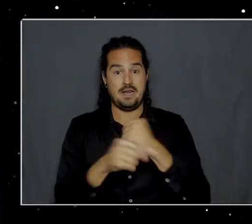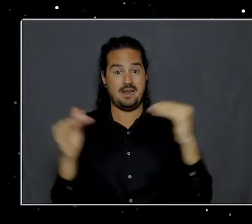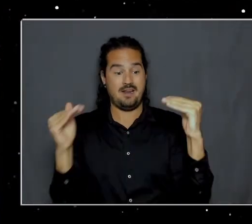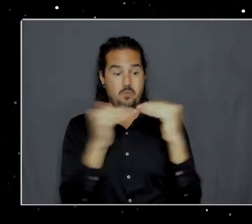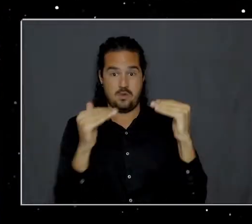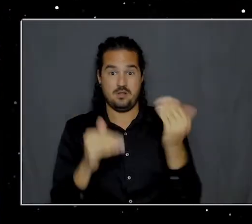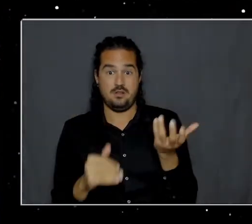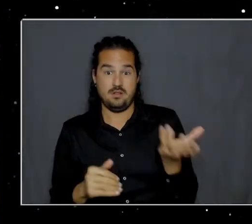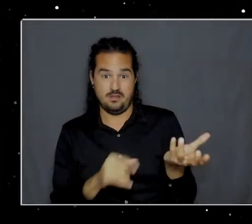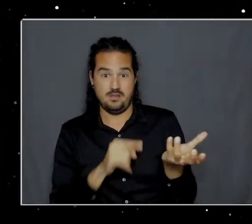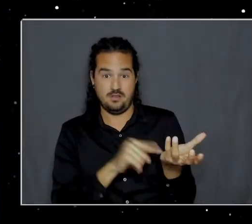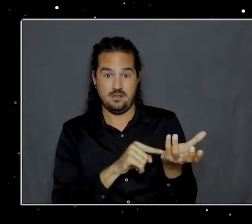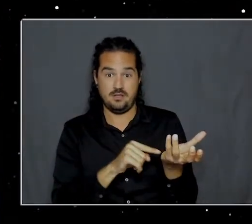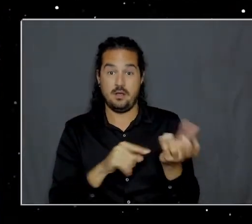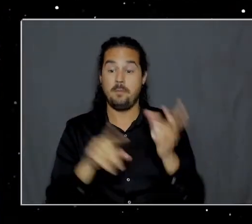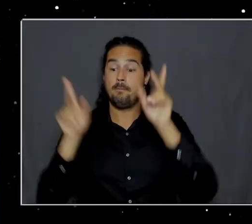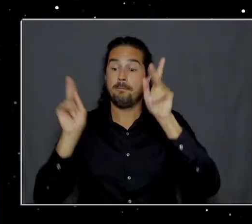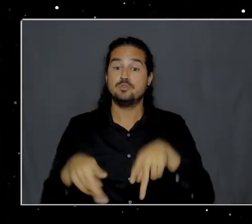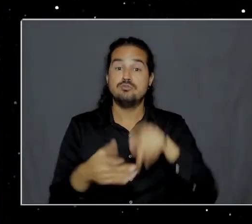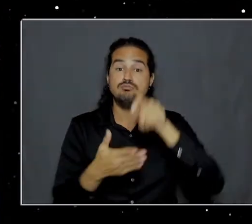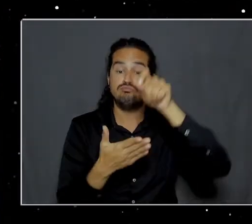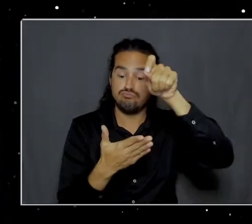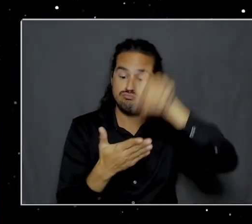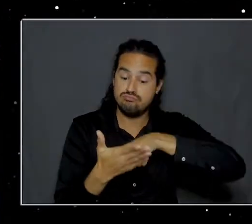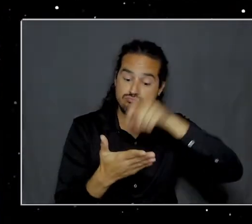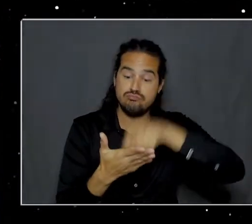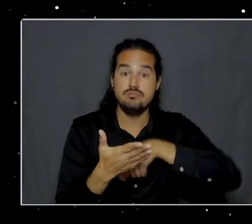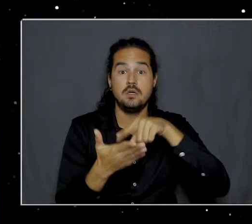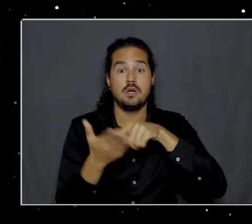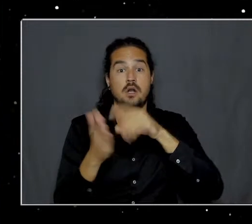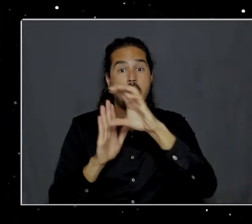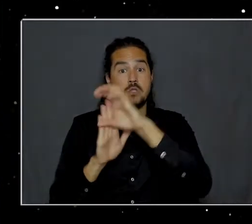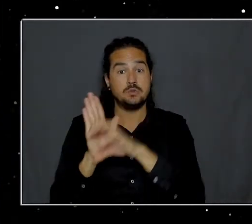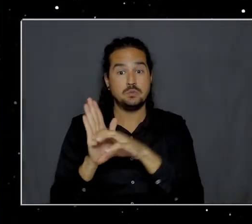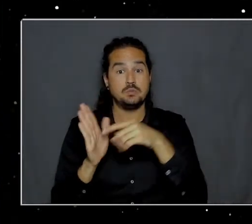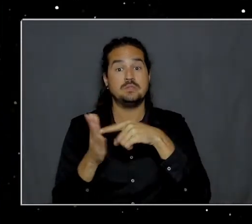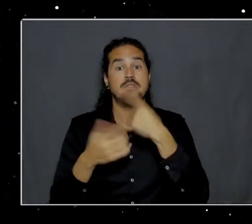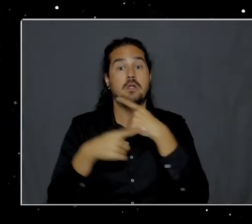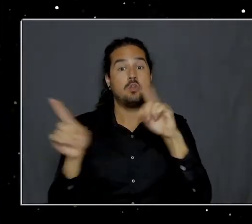AND AT THE SAME TIME, THE PERSON WHO PENNED THAT, IN THE DECLARATION OF INDEPENDENCE WAS